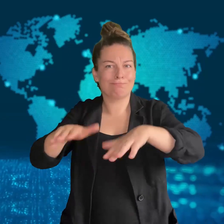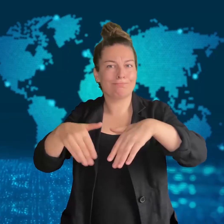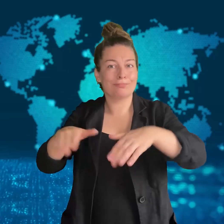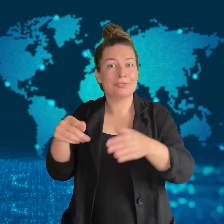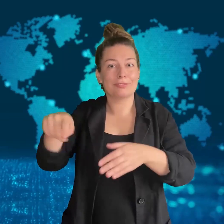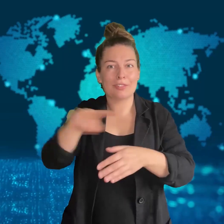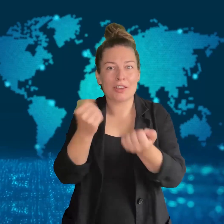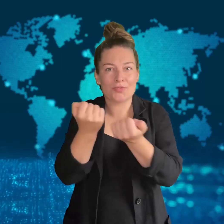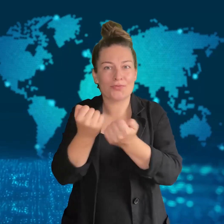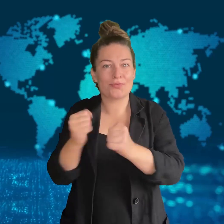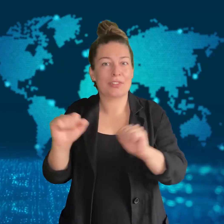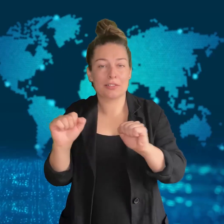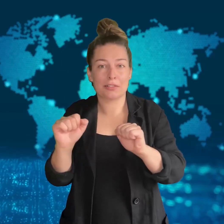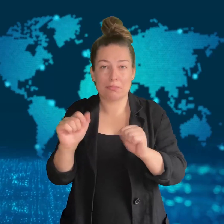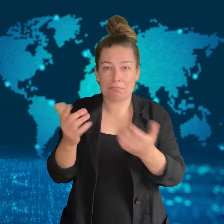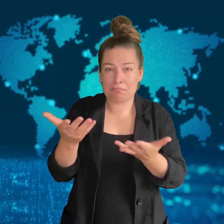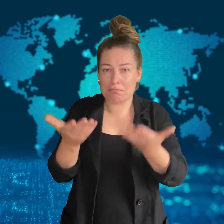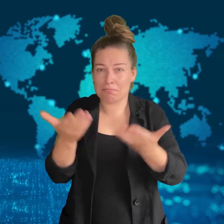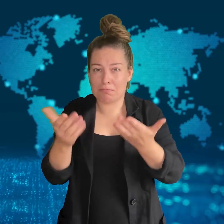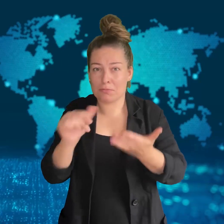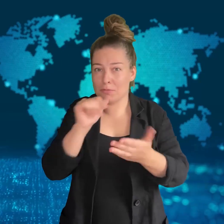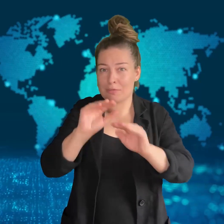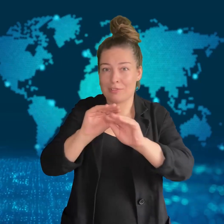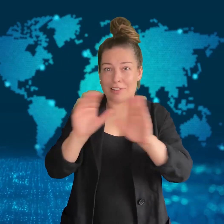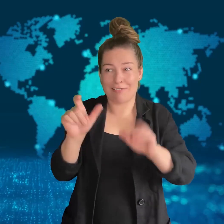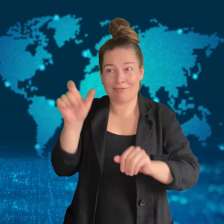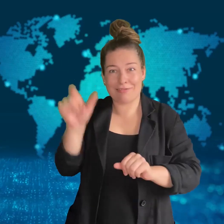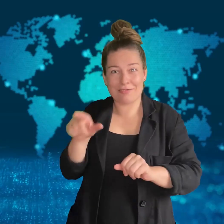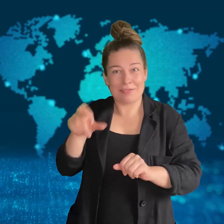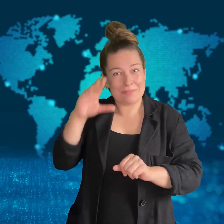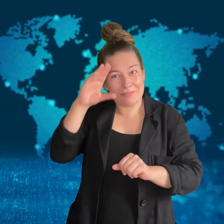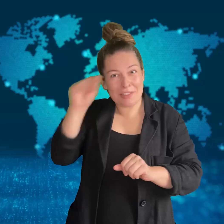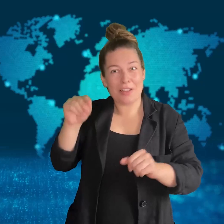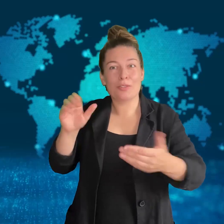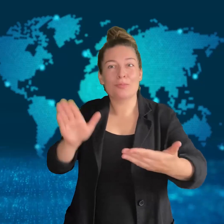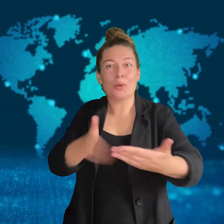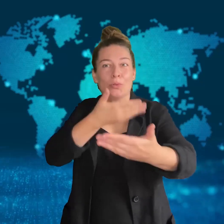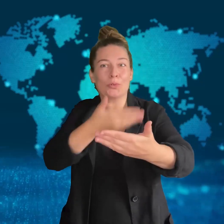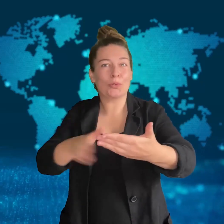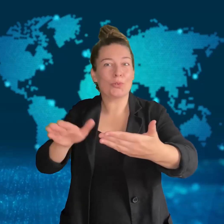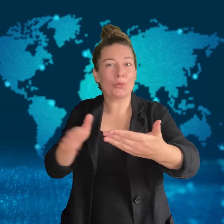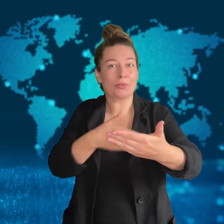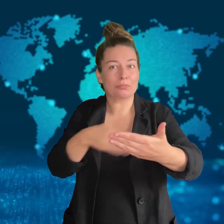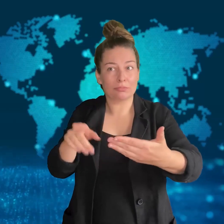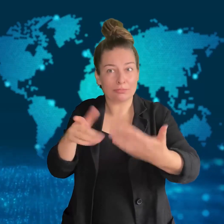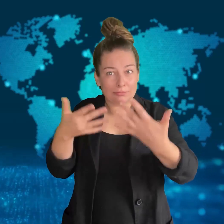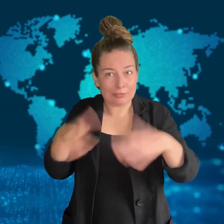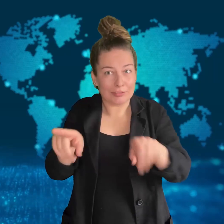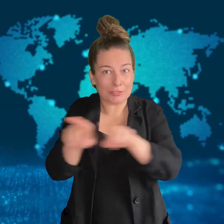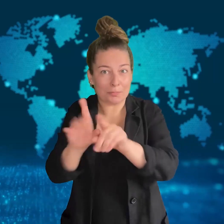but he has announced that he will not be required to